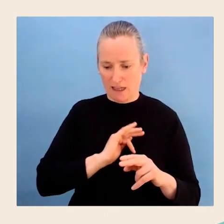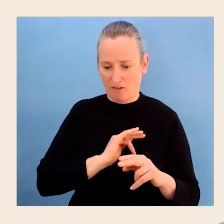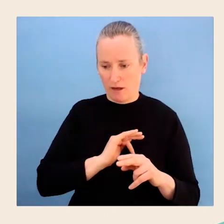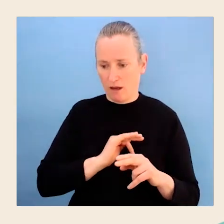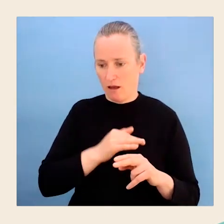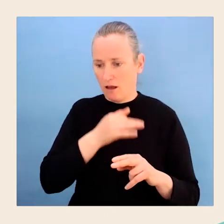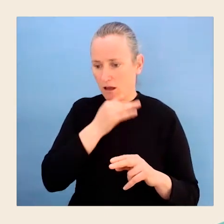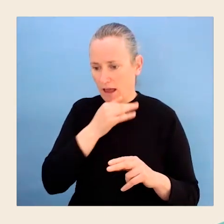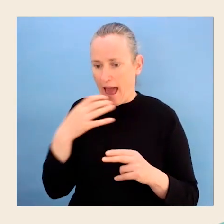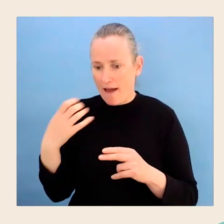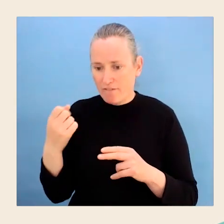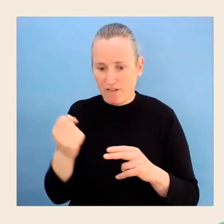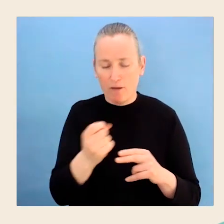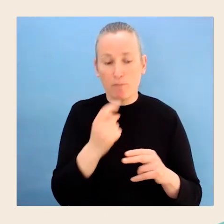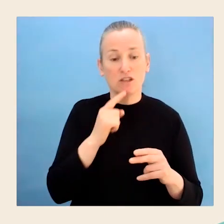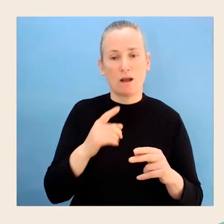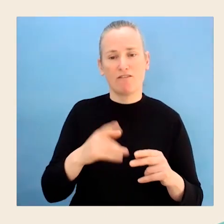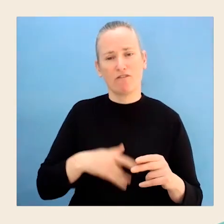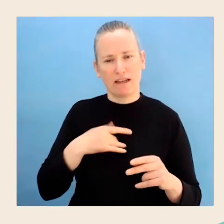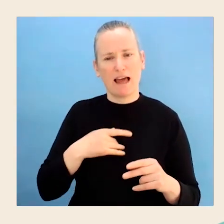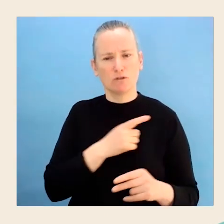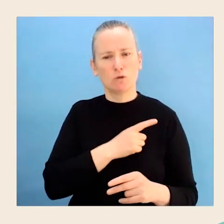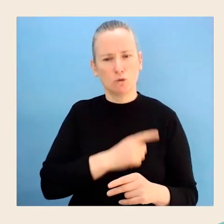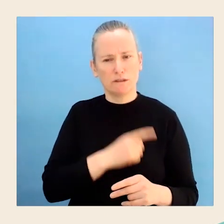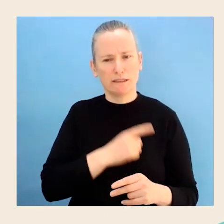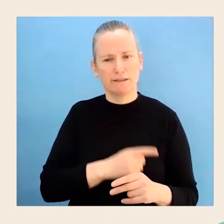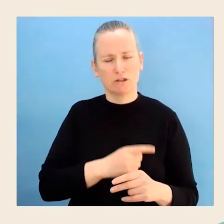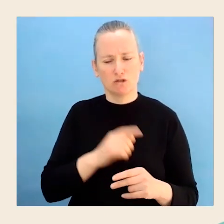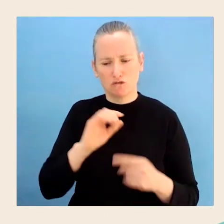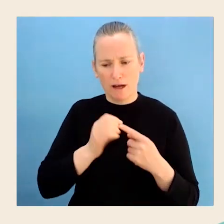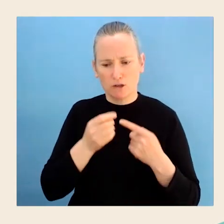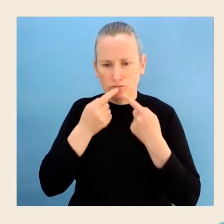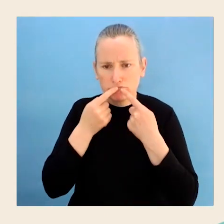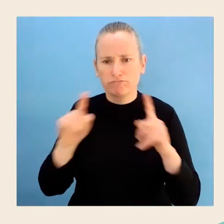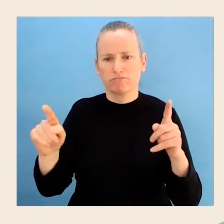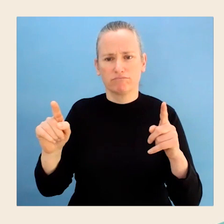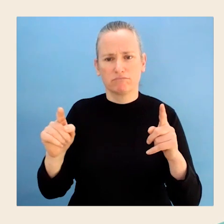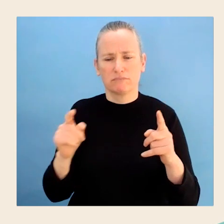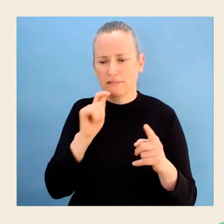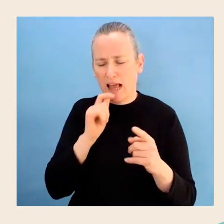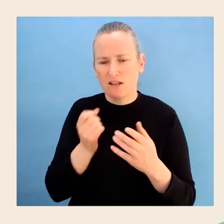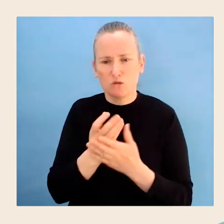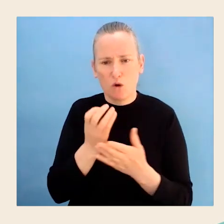but almost a duty to try and amplify these stories and shine a light on them.